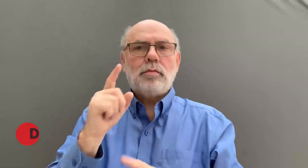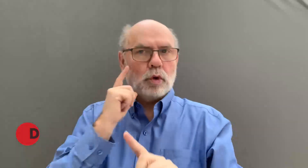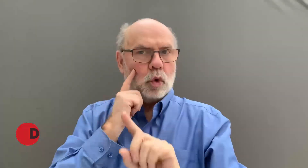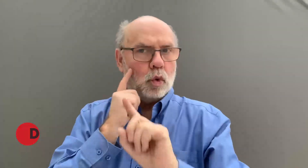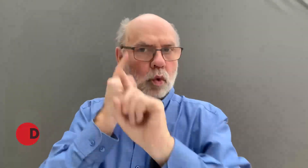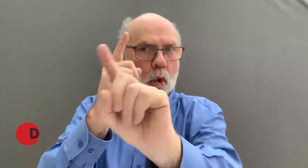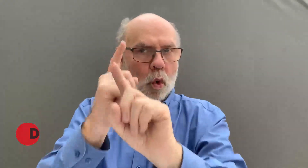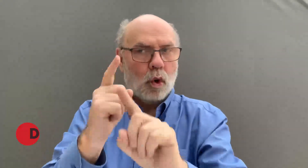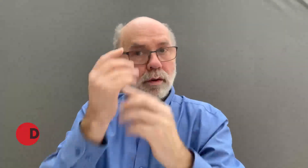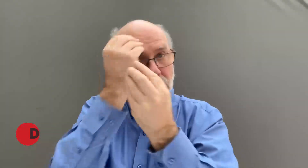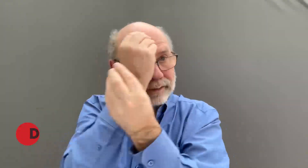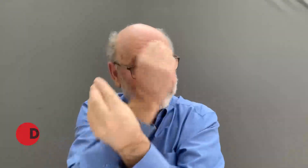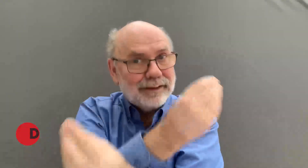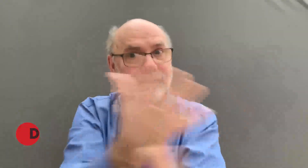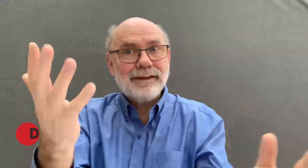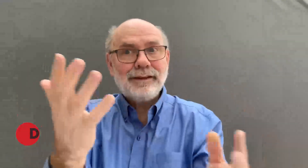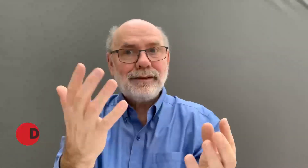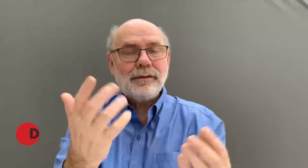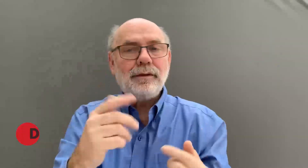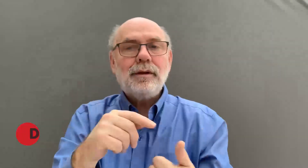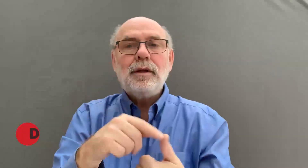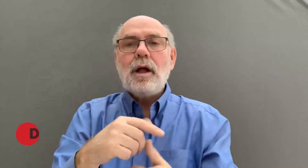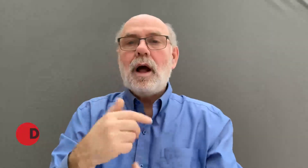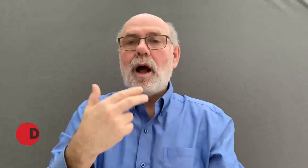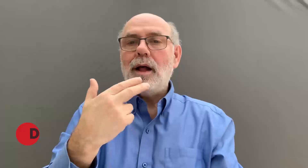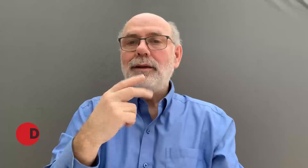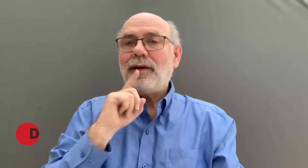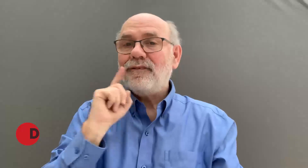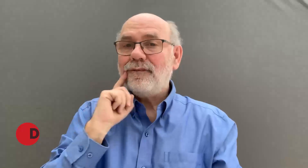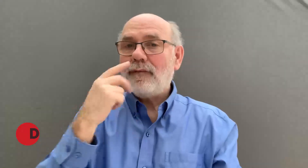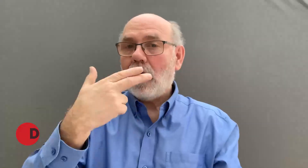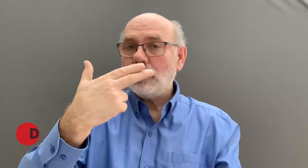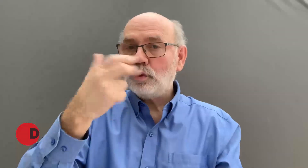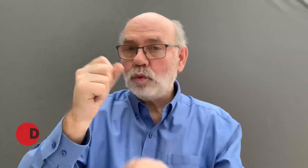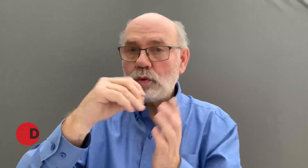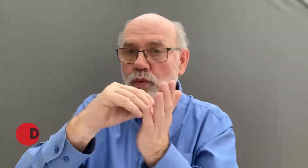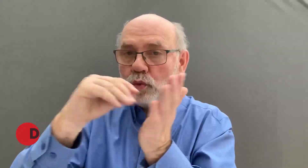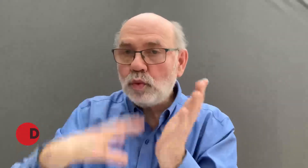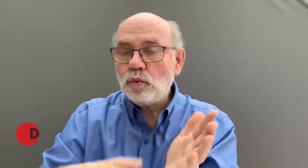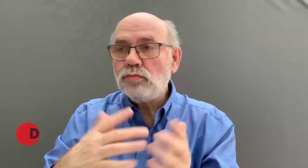The goal is to inform Deaf high school students,